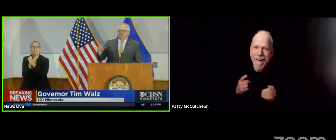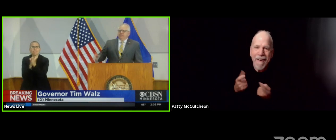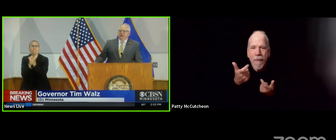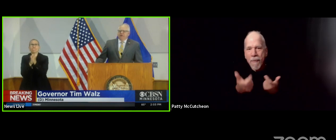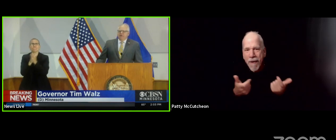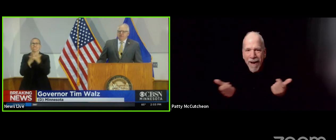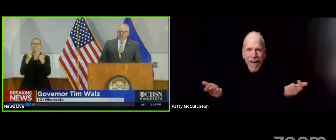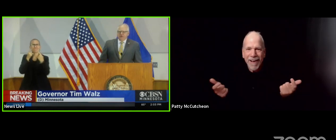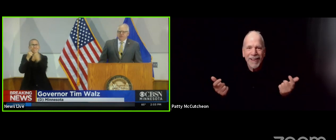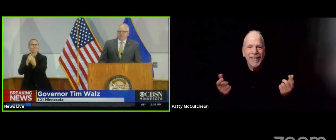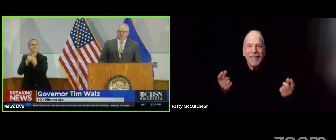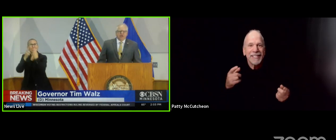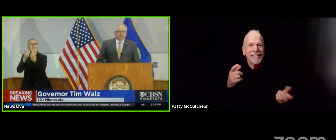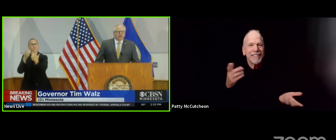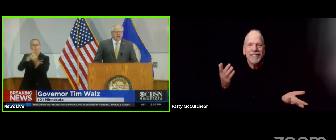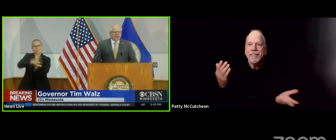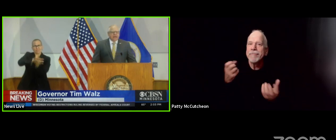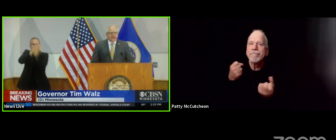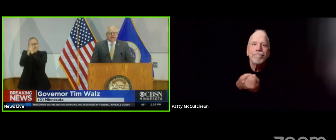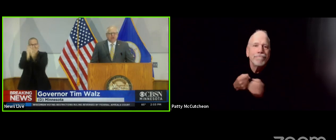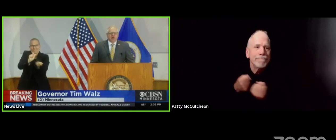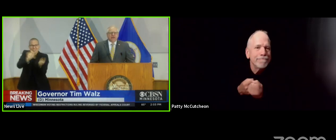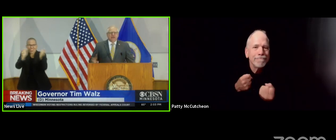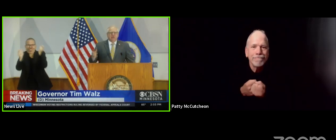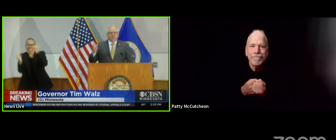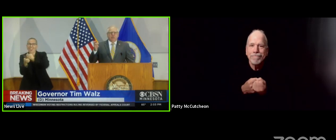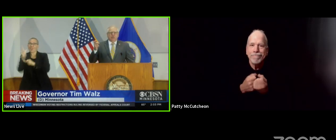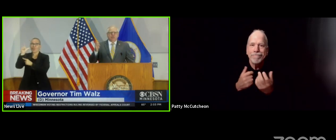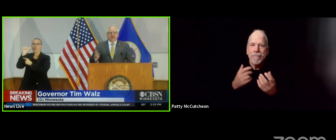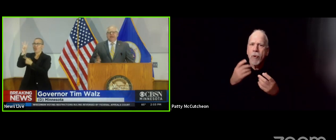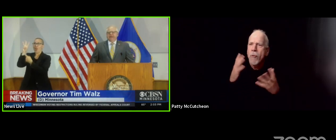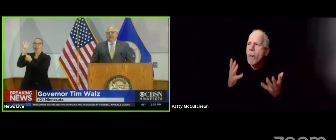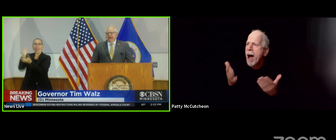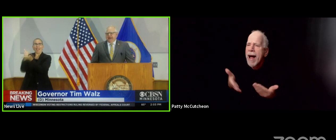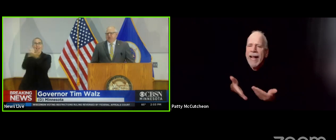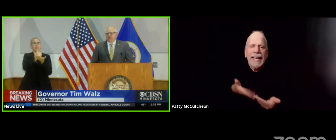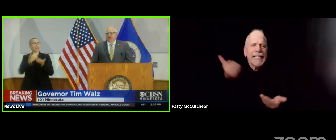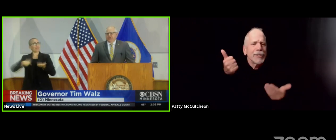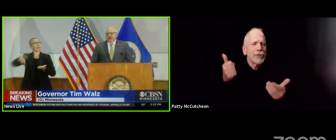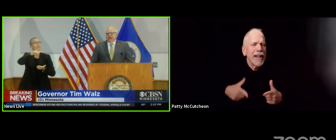BETTER FOR MINNESOTANS, TURNING WHAT WAS PAIN AND ANGUISH